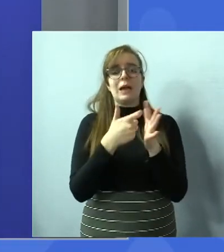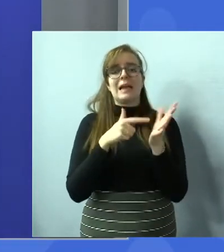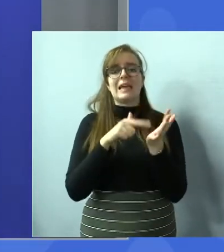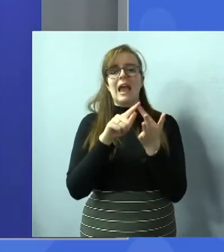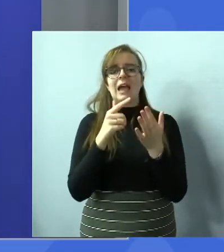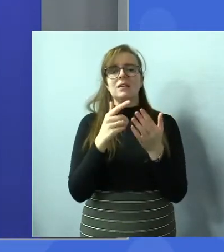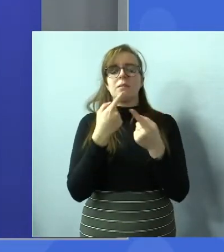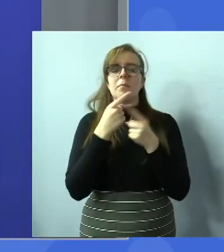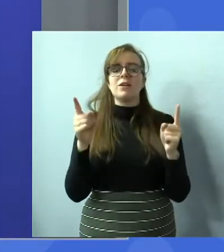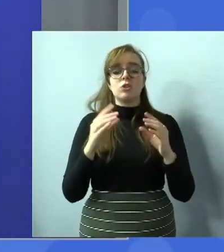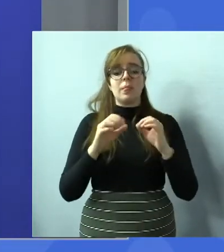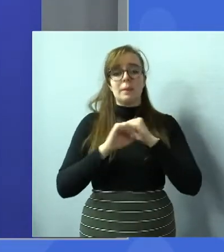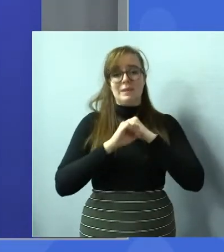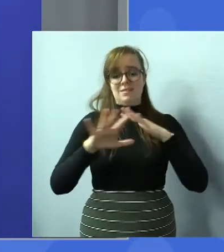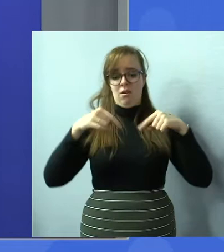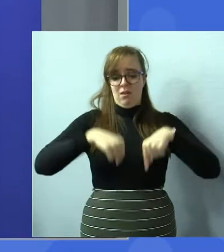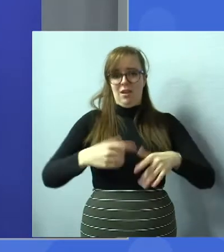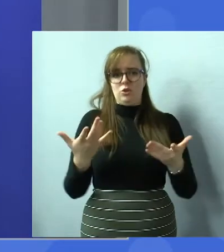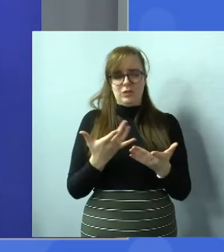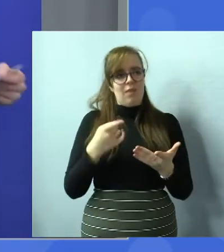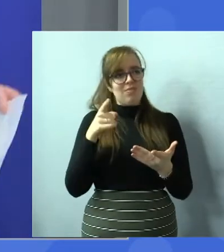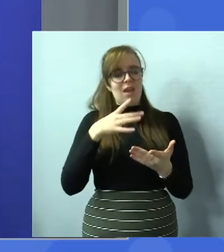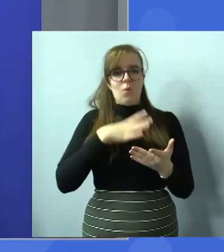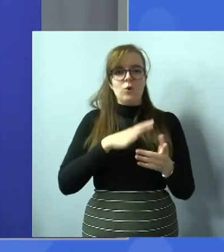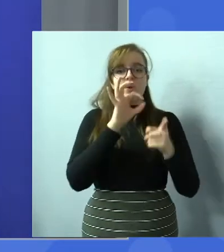and they will be looking to interview some members of the assembly which is